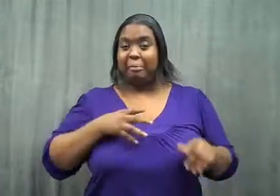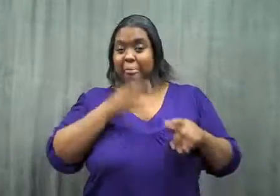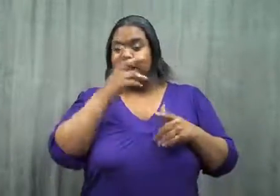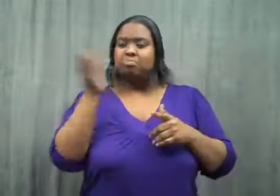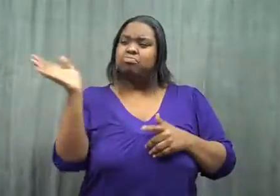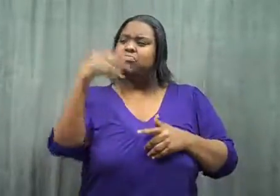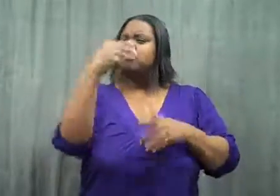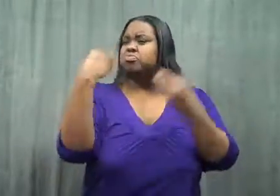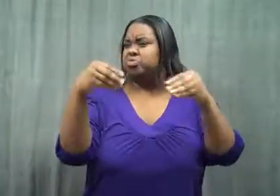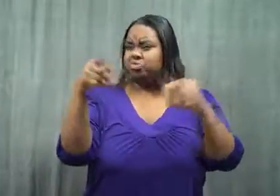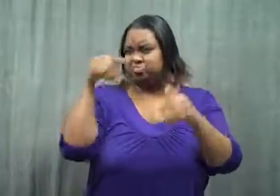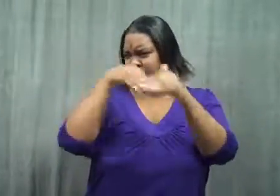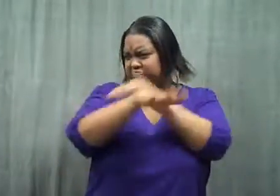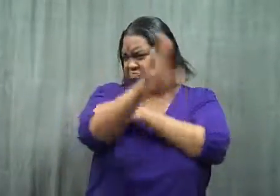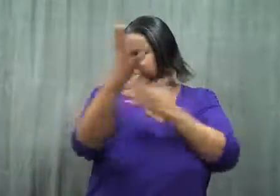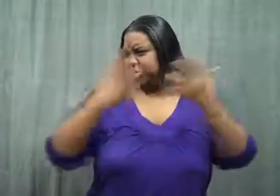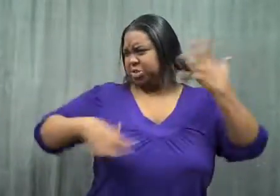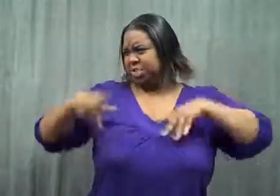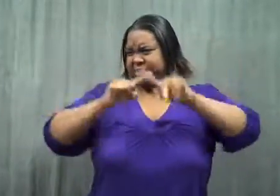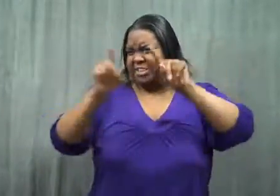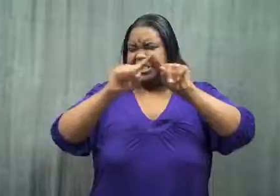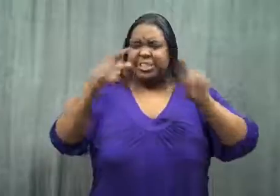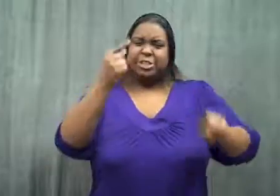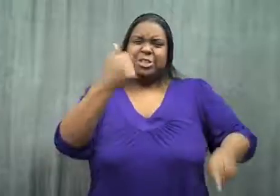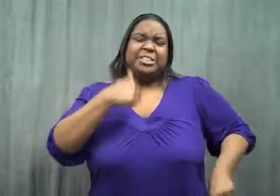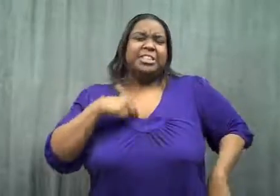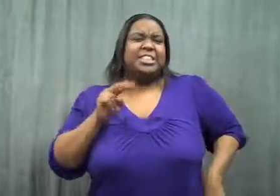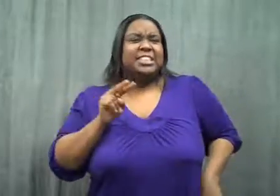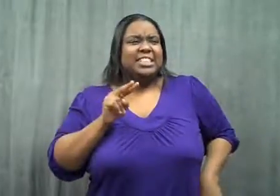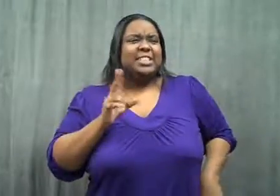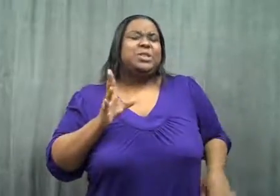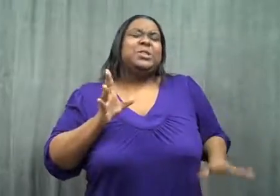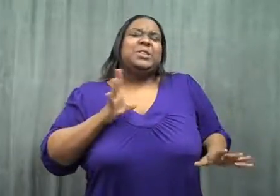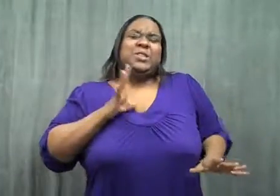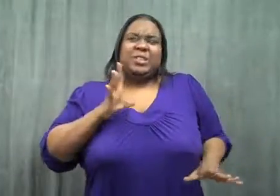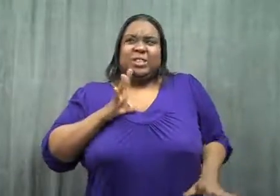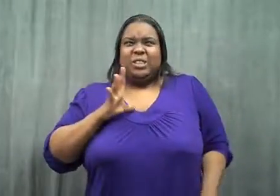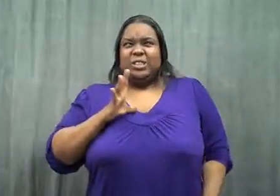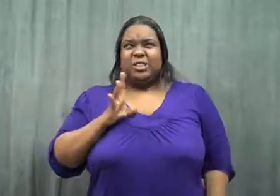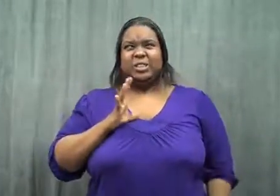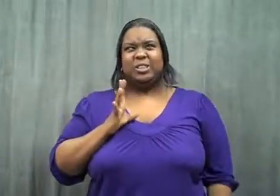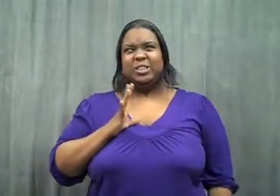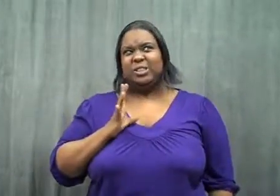She said, "Let's go shopping for a dress." I said, "Fine."